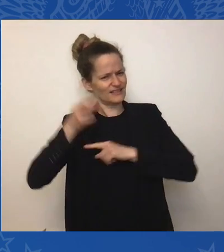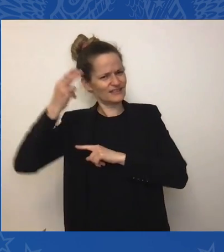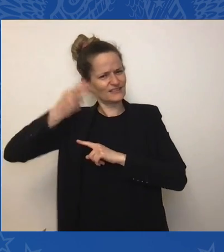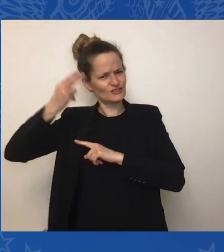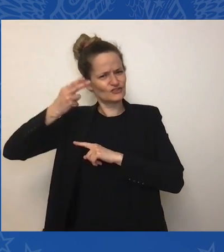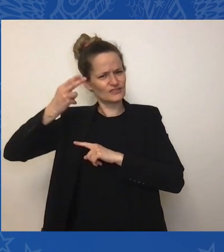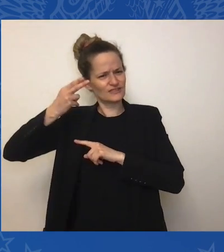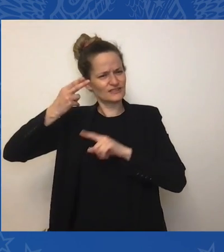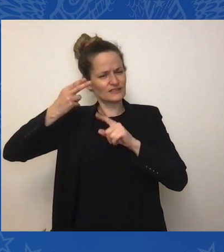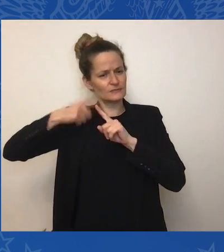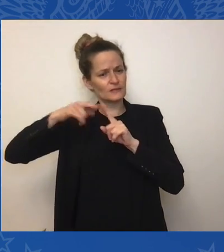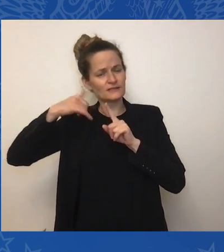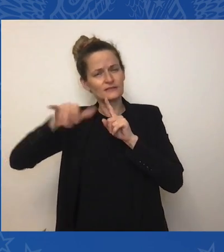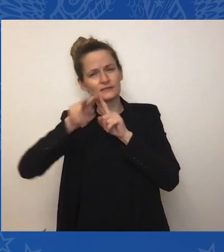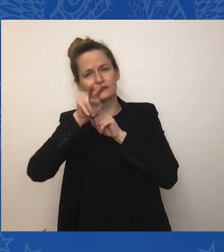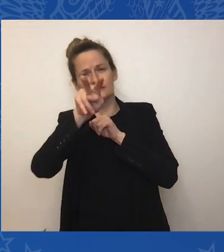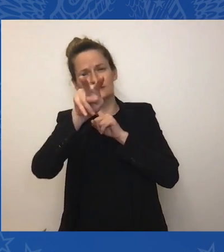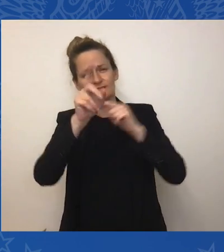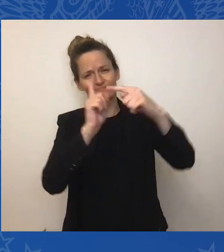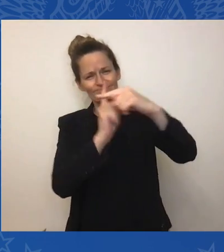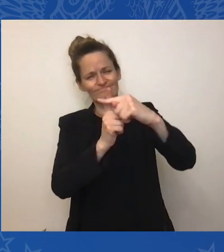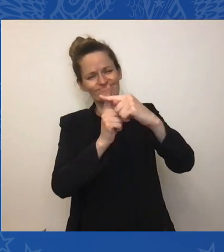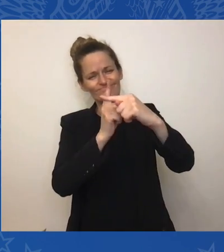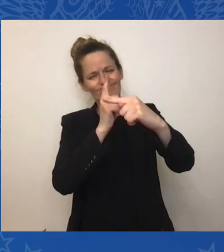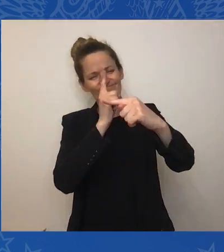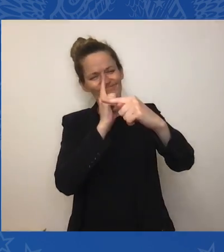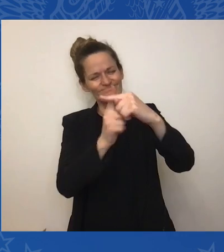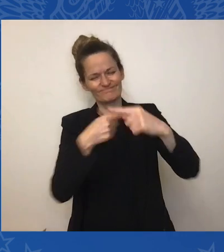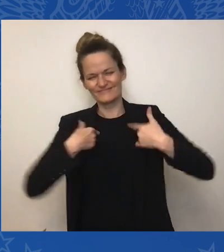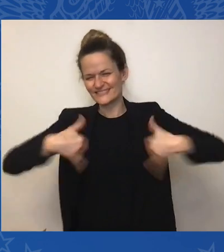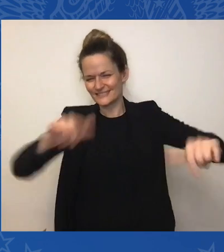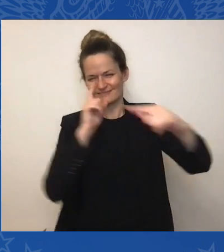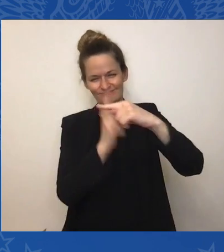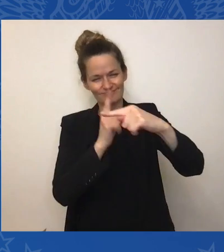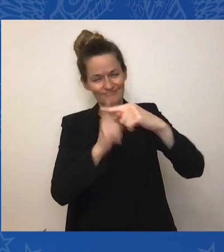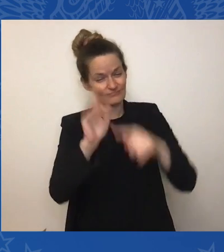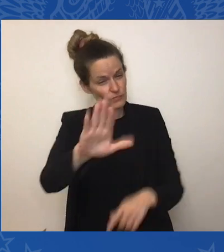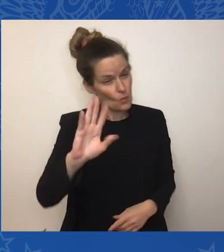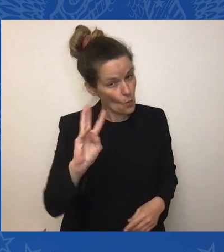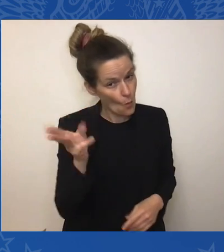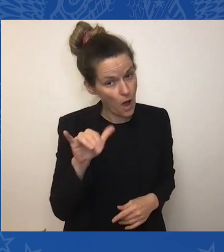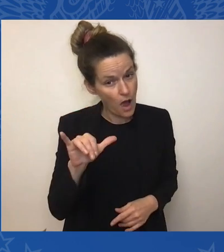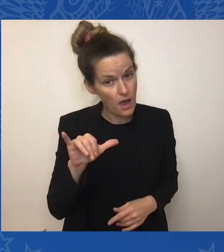I mean it. Because of you -- this generation, your generation --